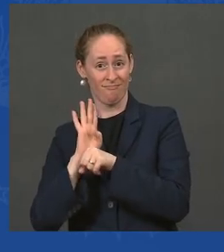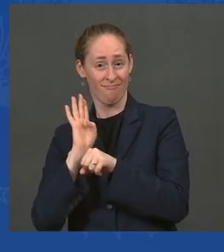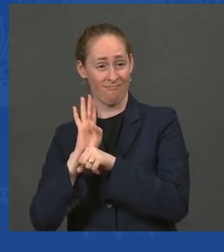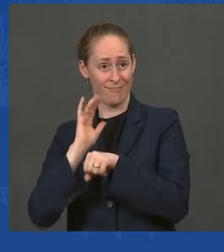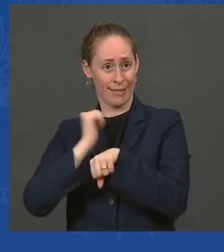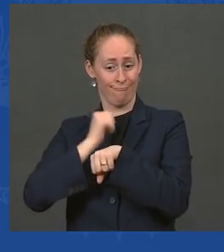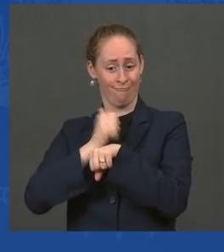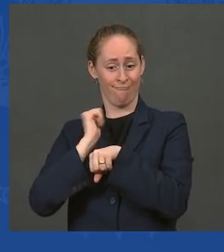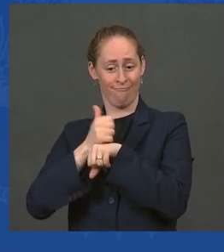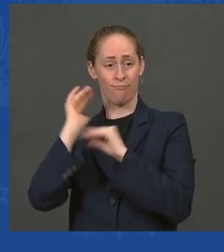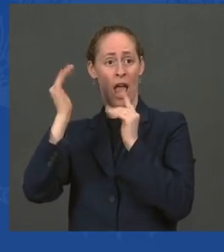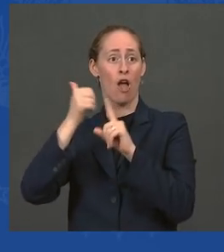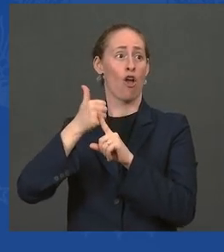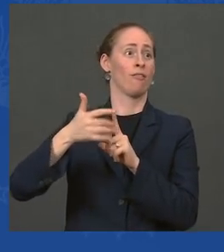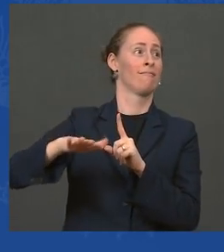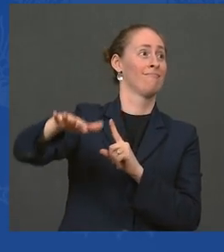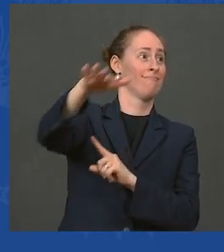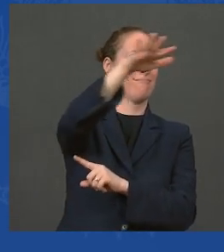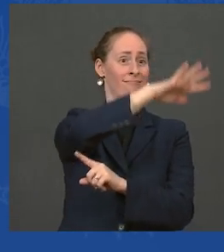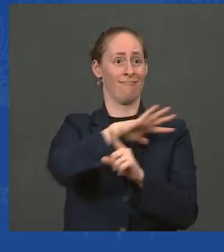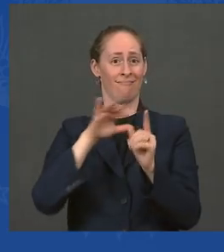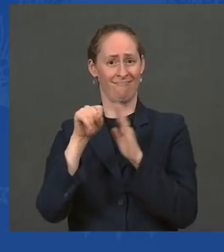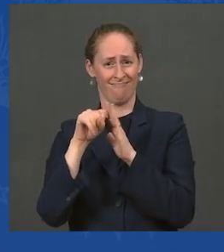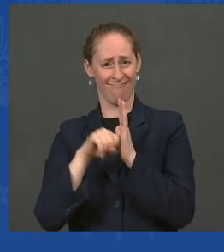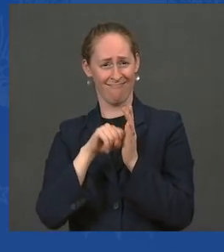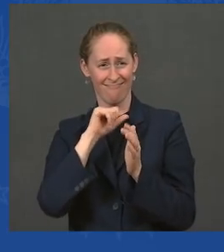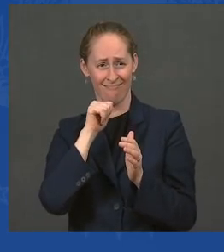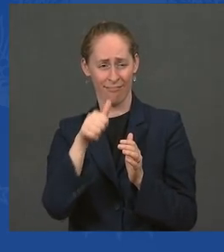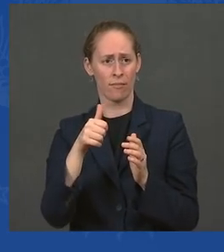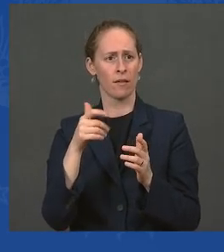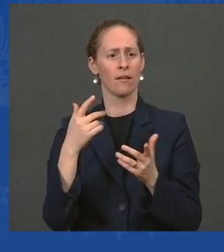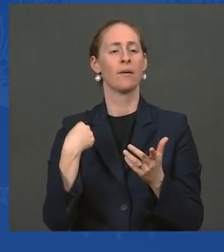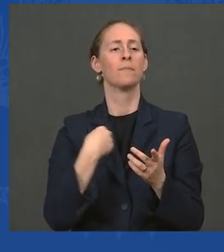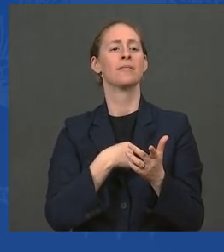And I represented the state of DuPont, as they used to call it, for 36 years.